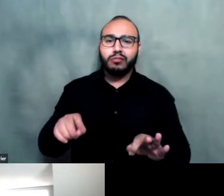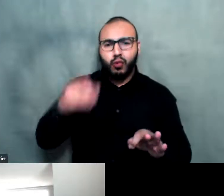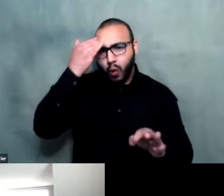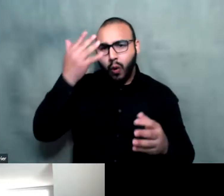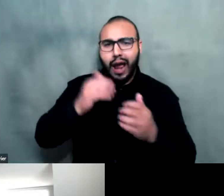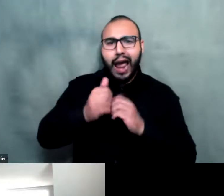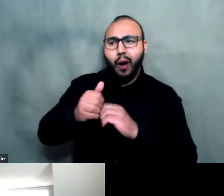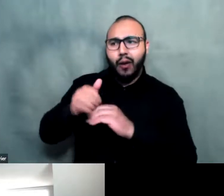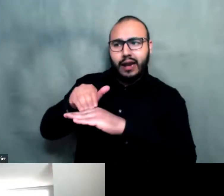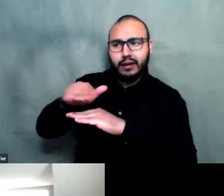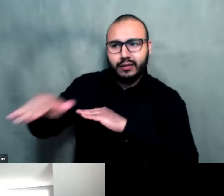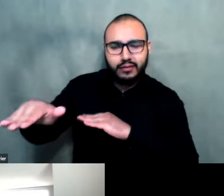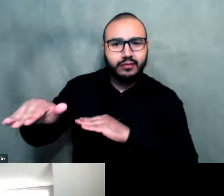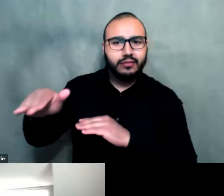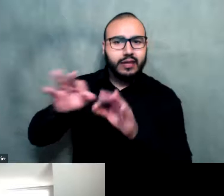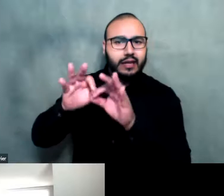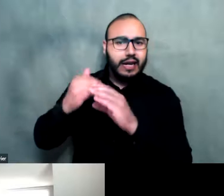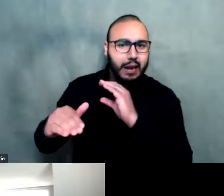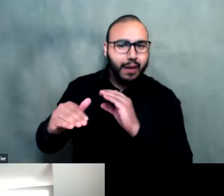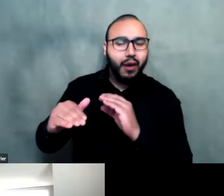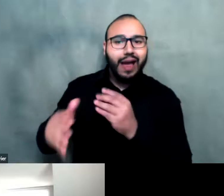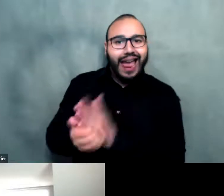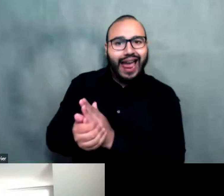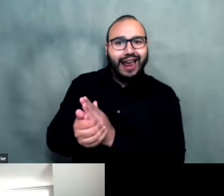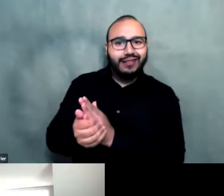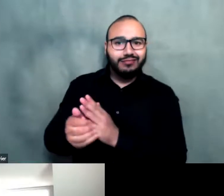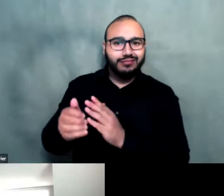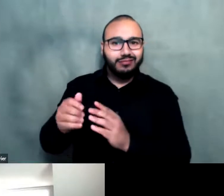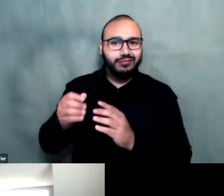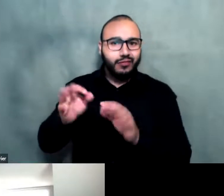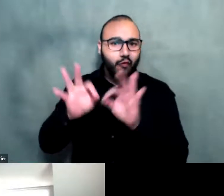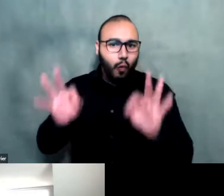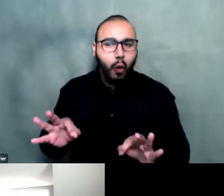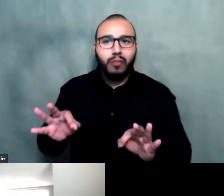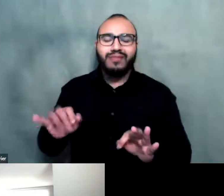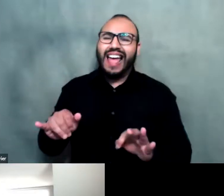an attachment, I think you'll find that the experience within Adobe Sign is pretty